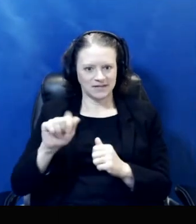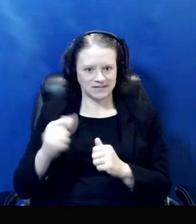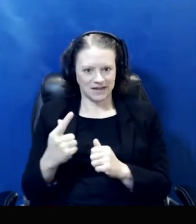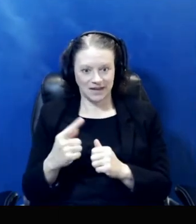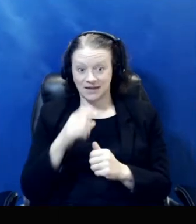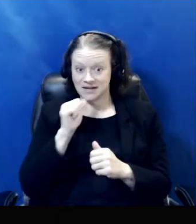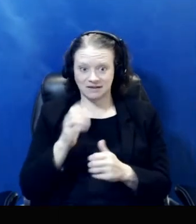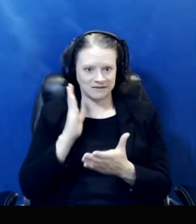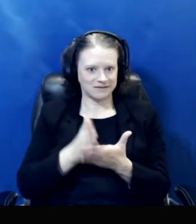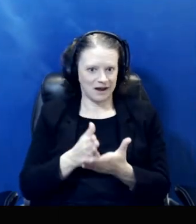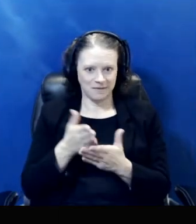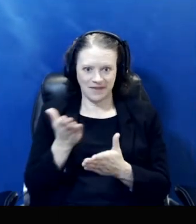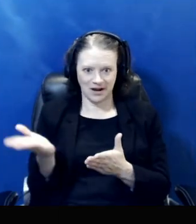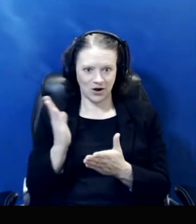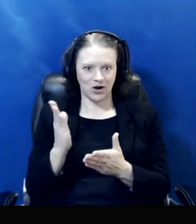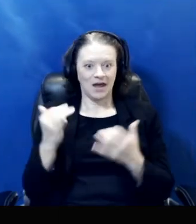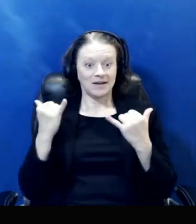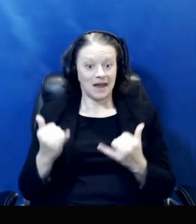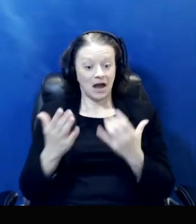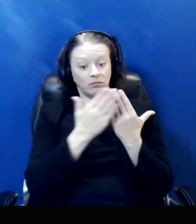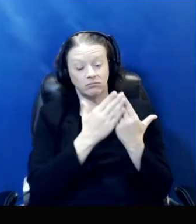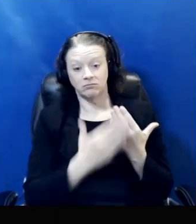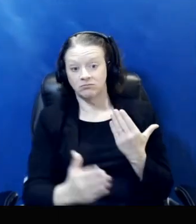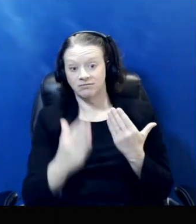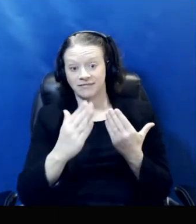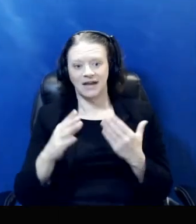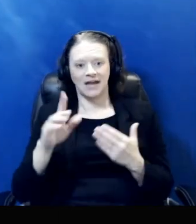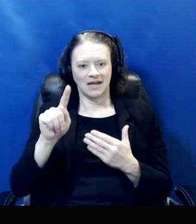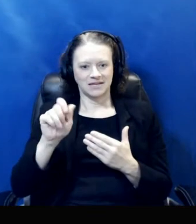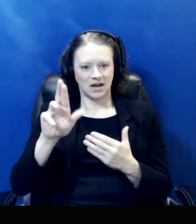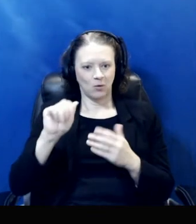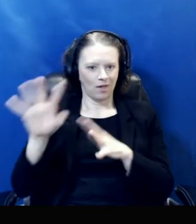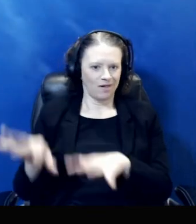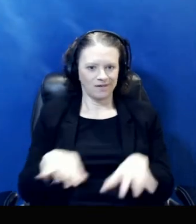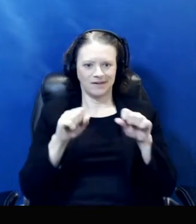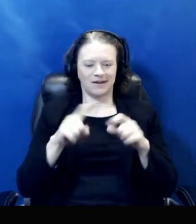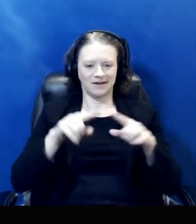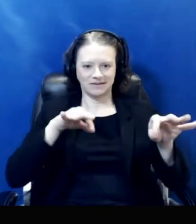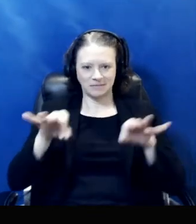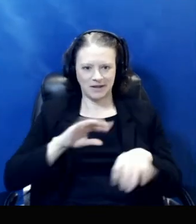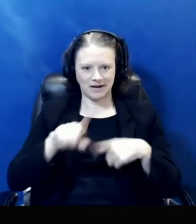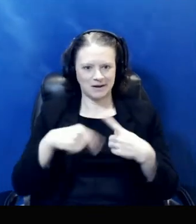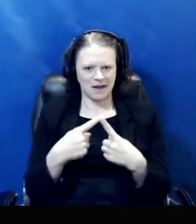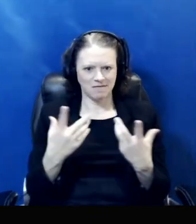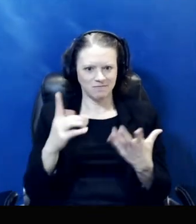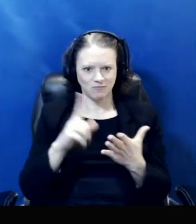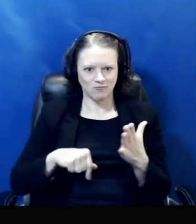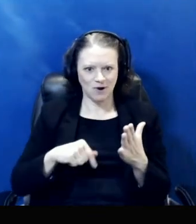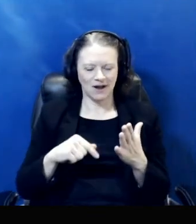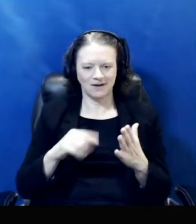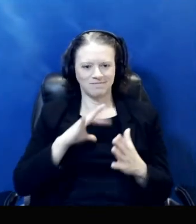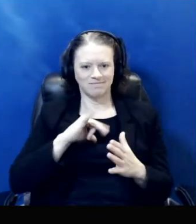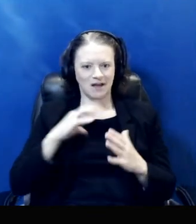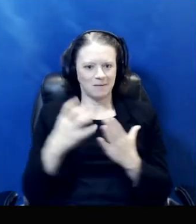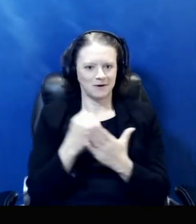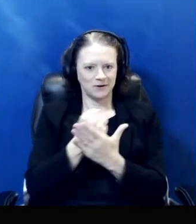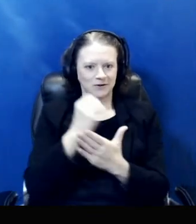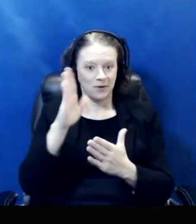from here, and what other exciting new accessibility opportunities are coming down the pipeline for game developers.